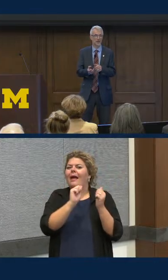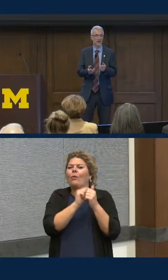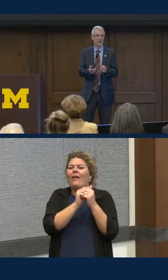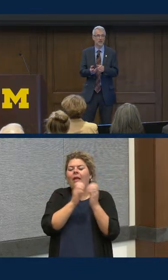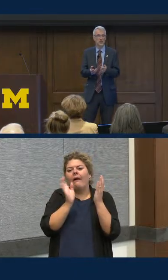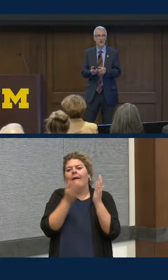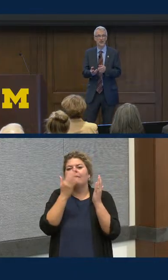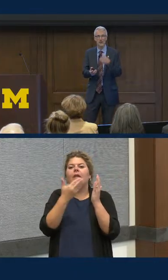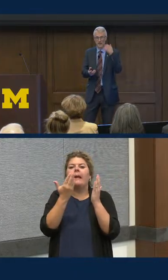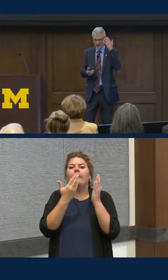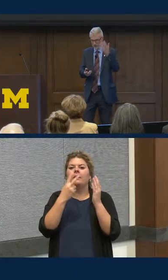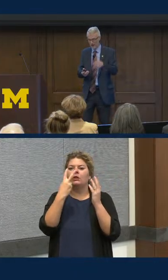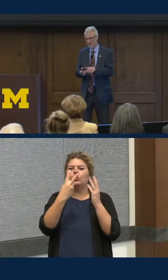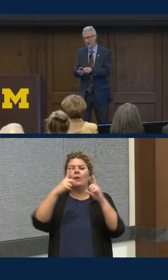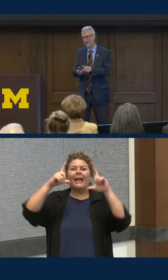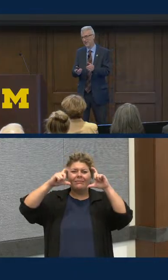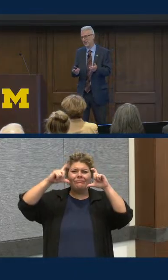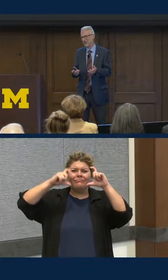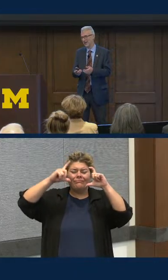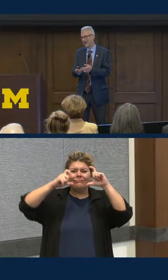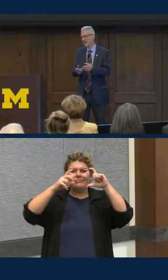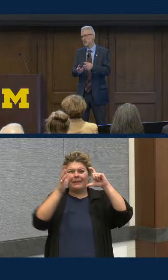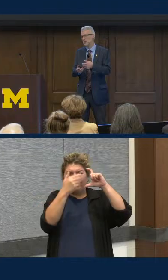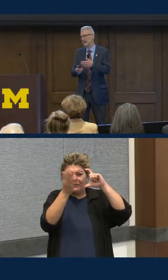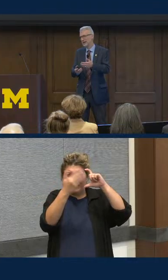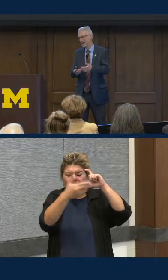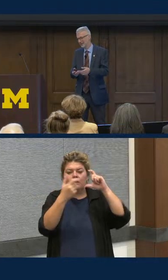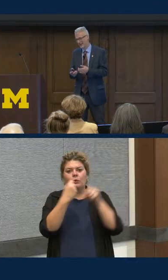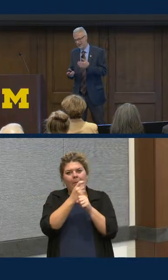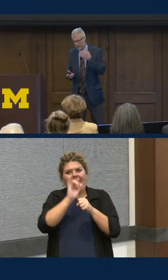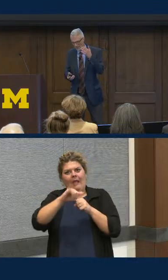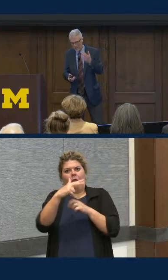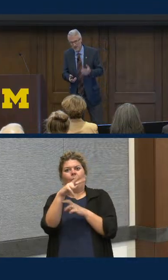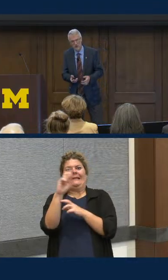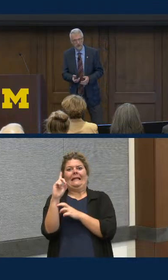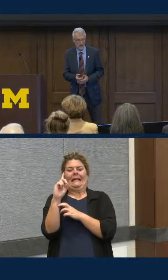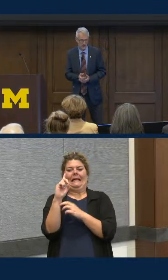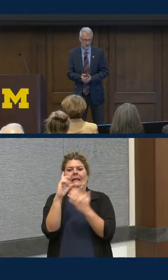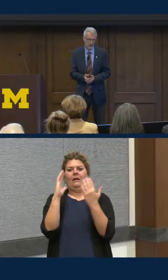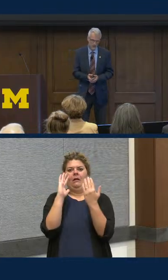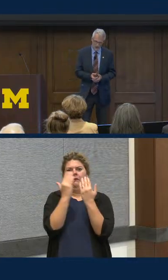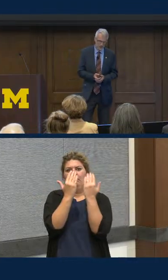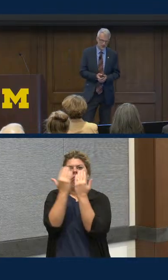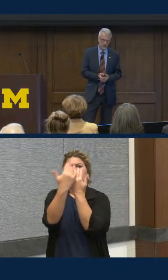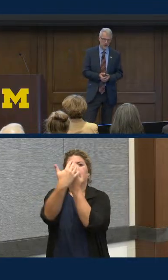a kid with a flip book and looking at images to make a 3D mental picture of something